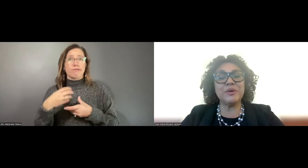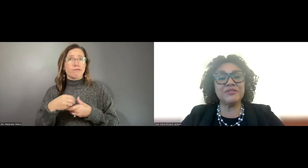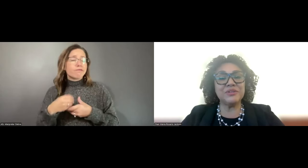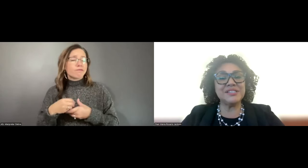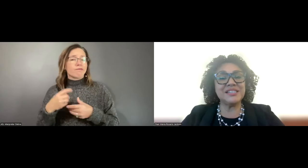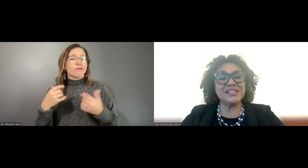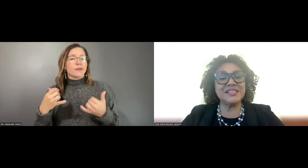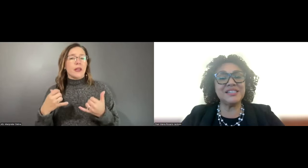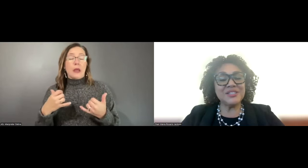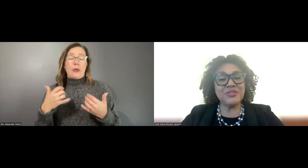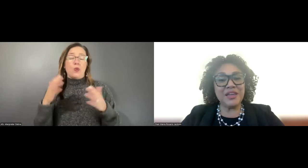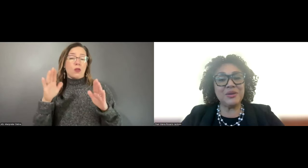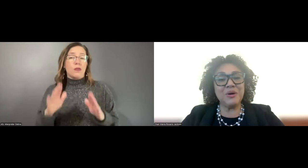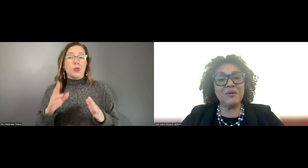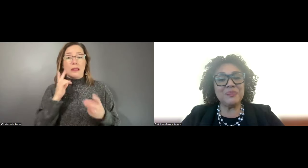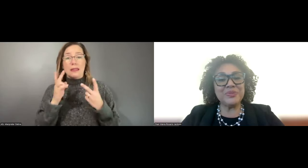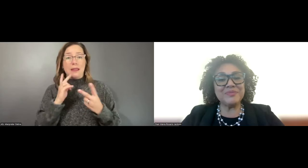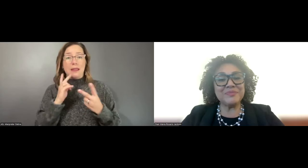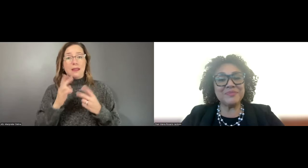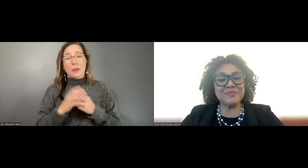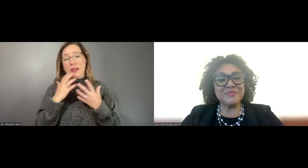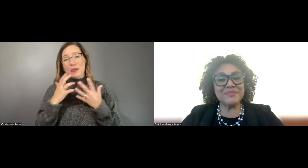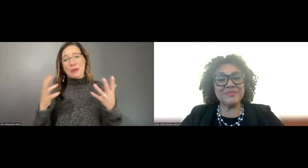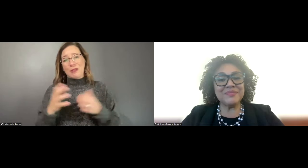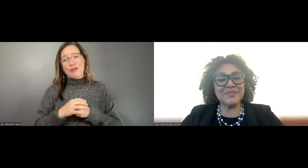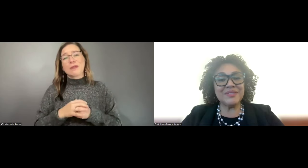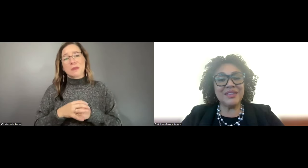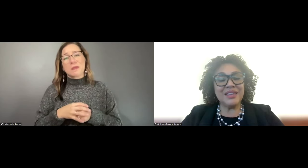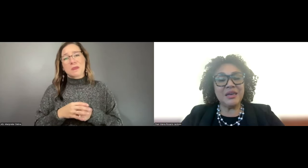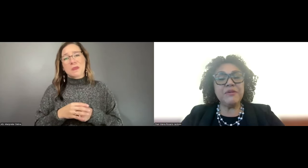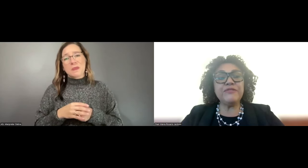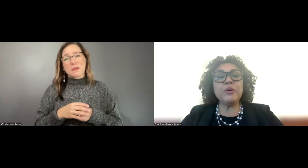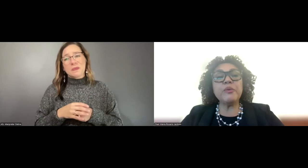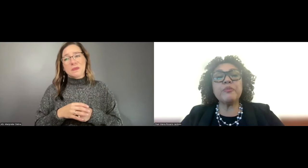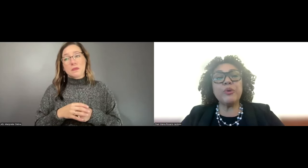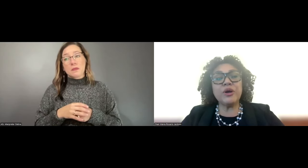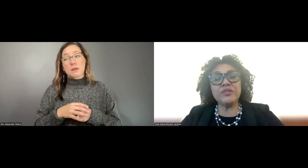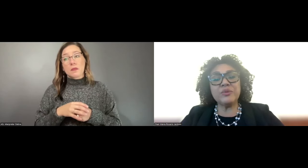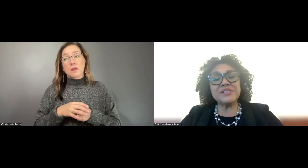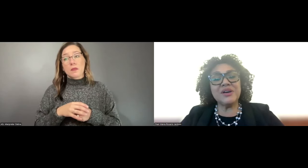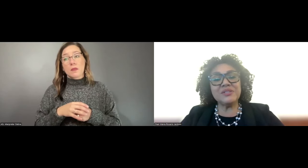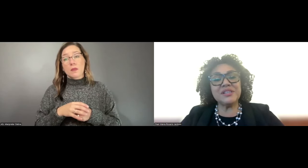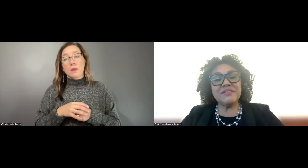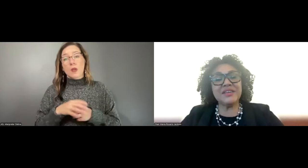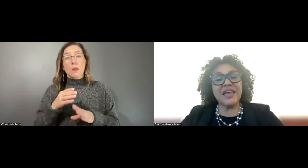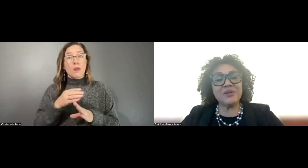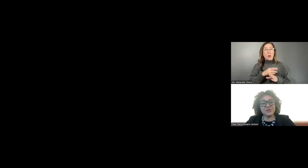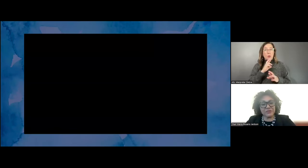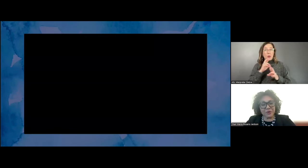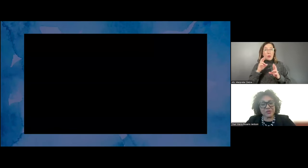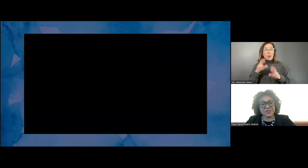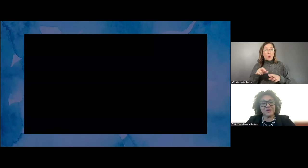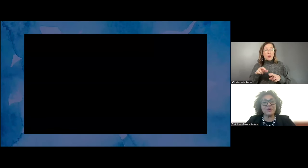wonderful to see. So thank you all. Before we report the results of the Council votes,